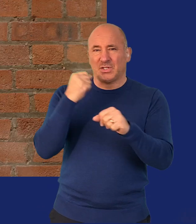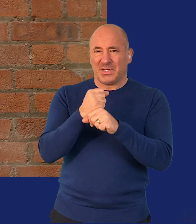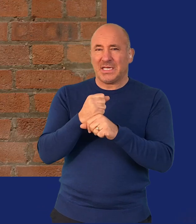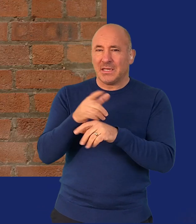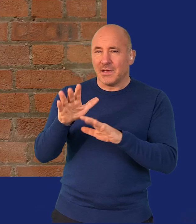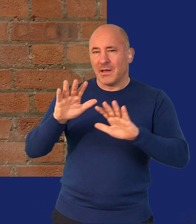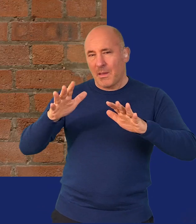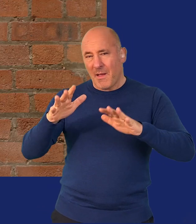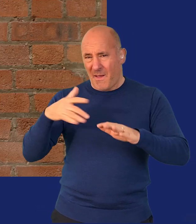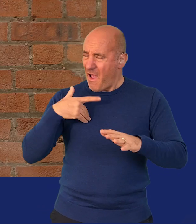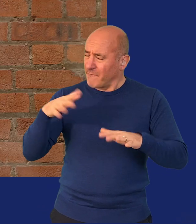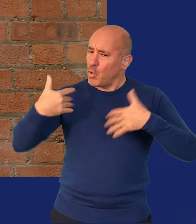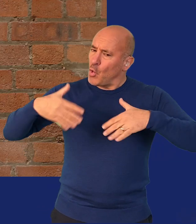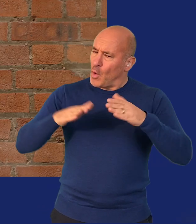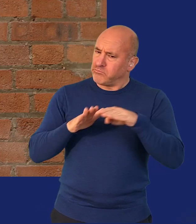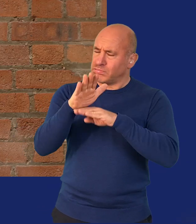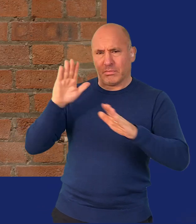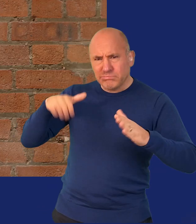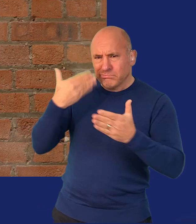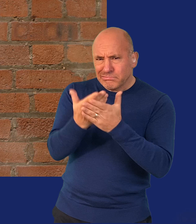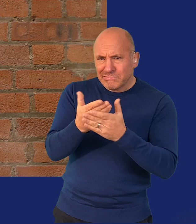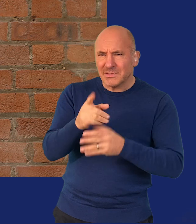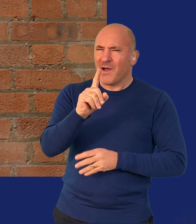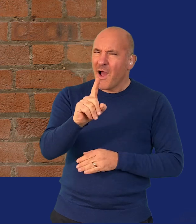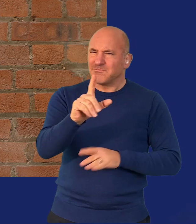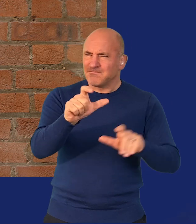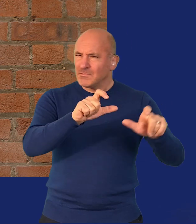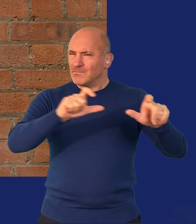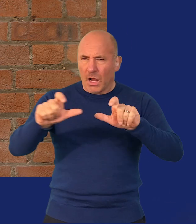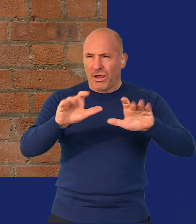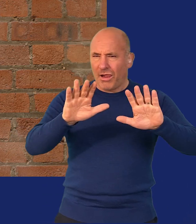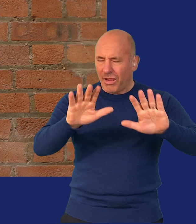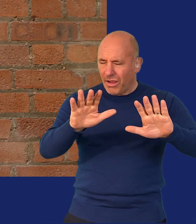It has, but there's also sometimes a difference between